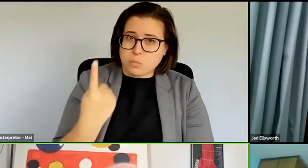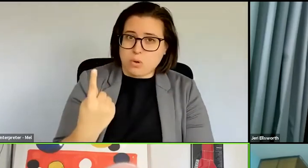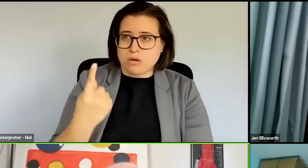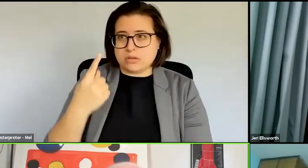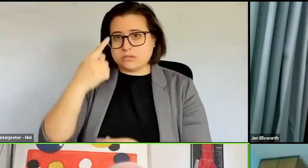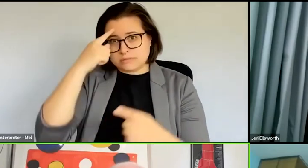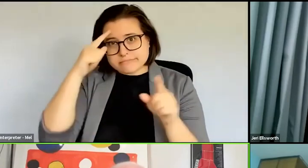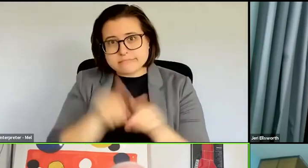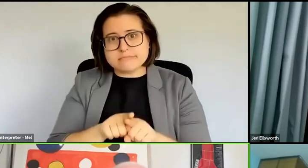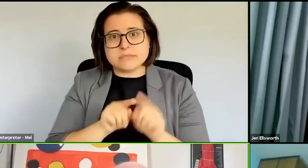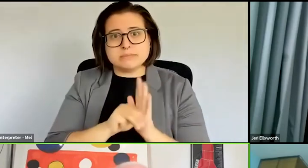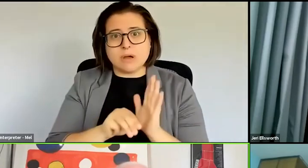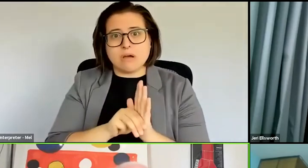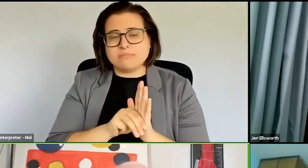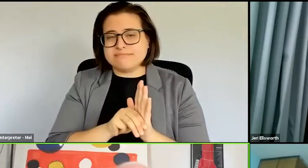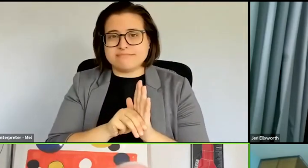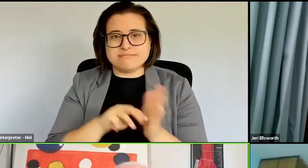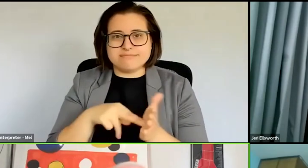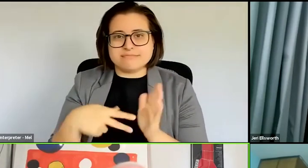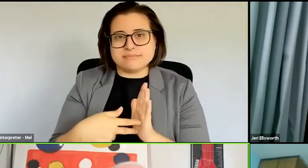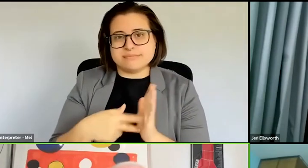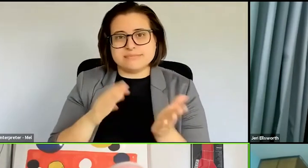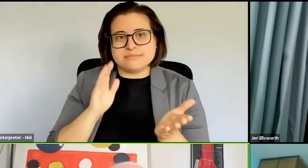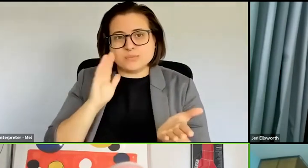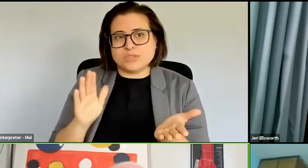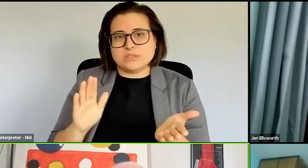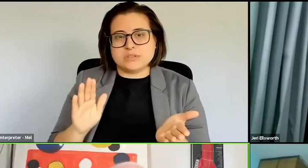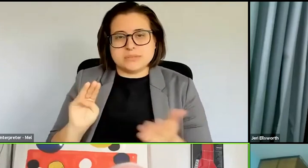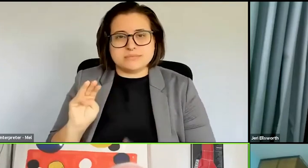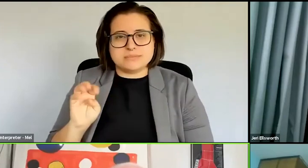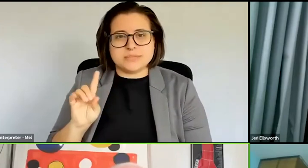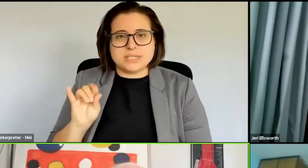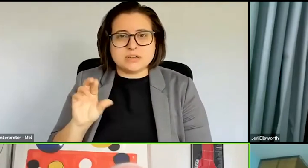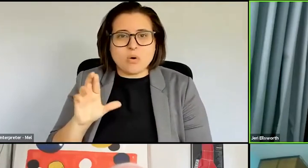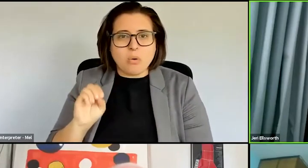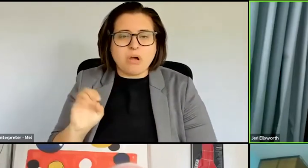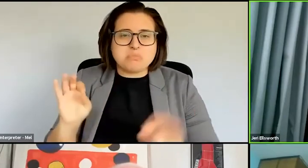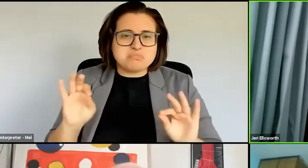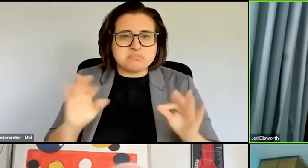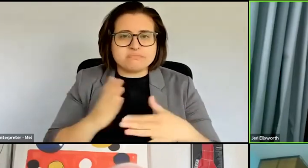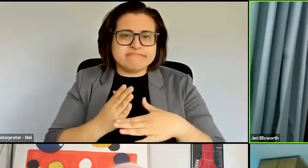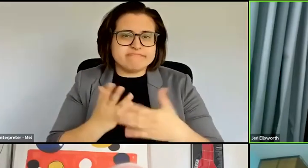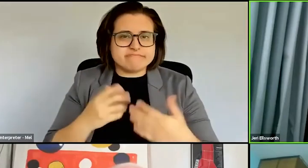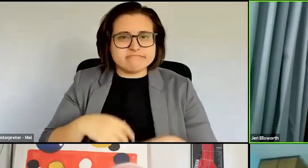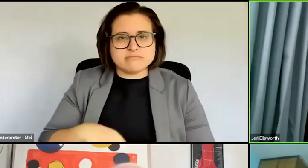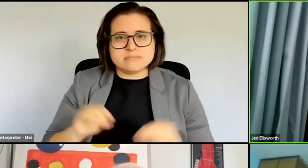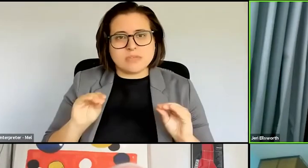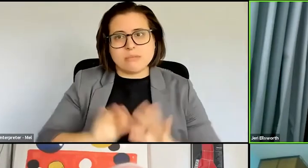my view is you guarantee mediocrity and never doing anything significant. You bring up some really interesting points. I think we've